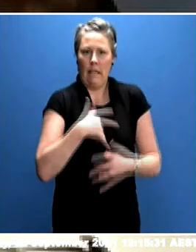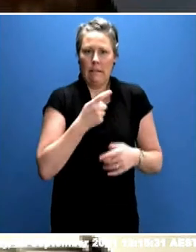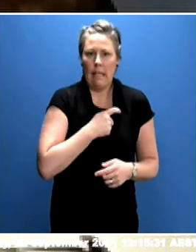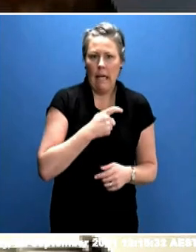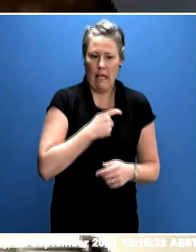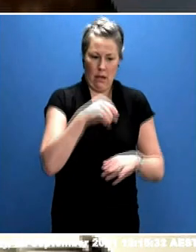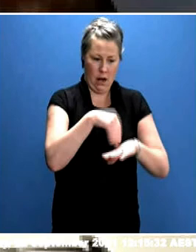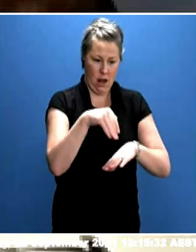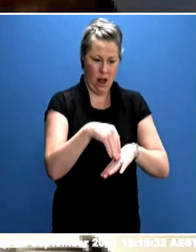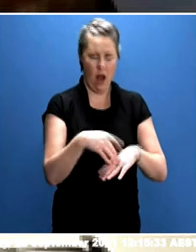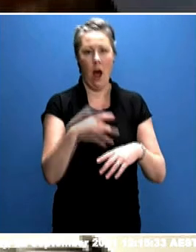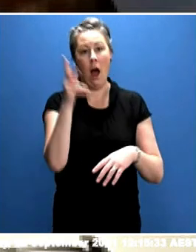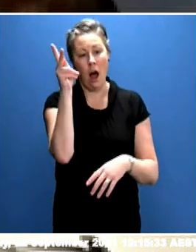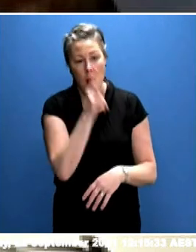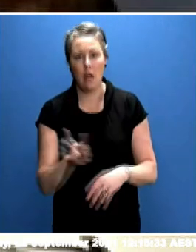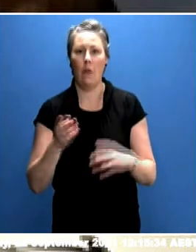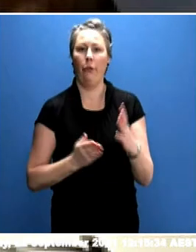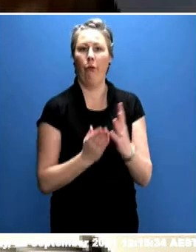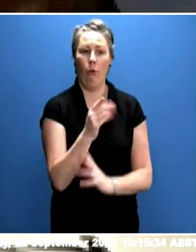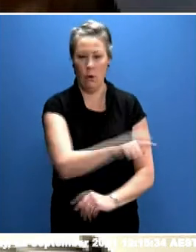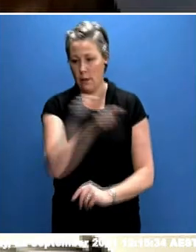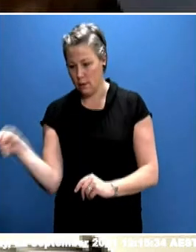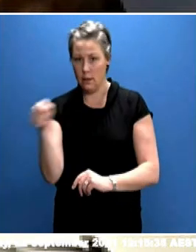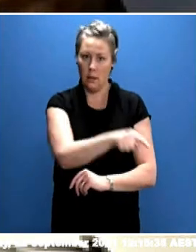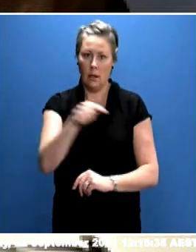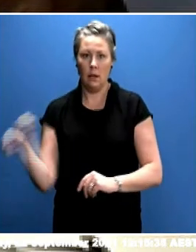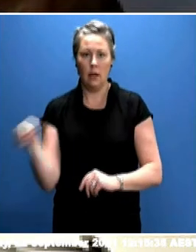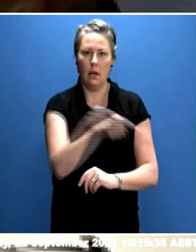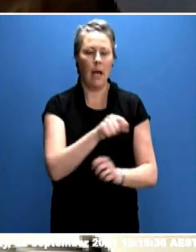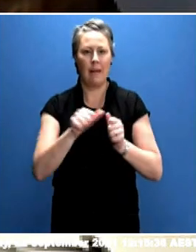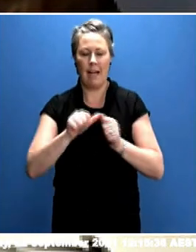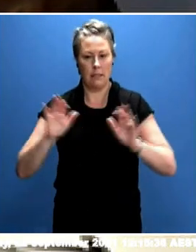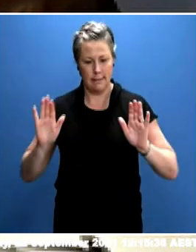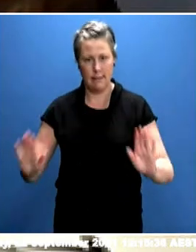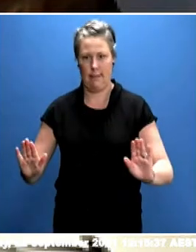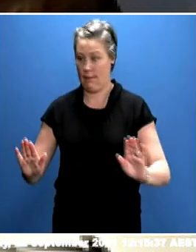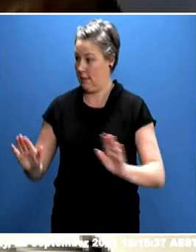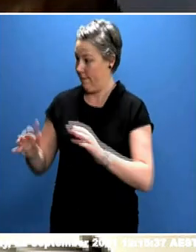and the cycle continues, rather than actually breaking that cycle, setting up a plan, making sure they have the supports.